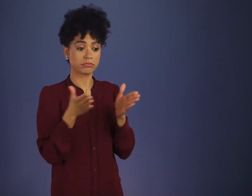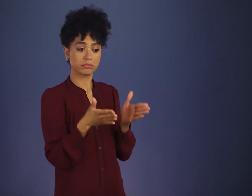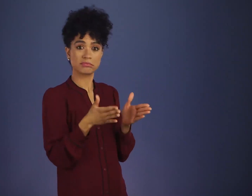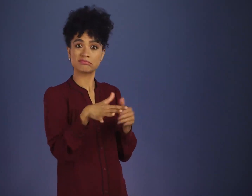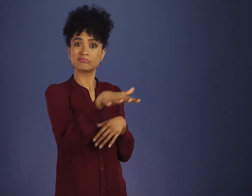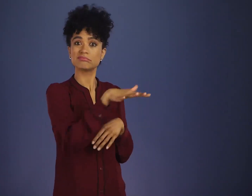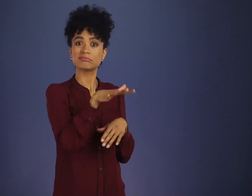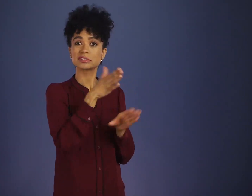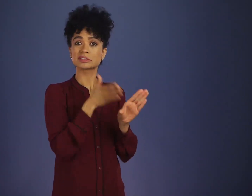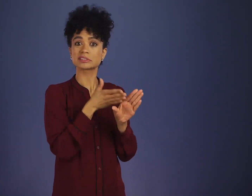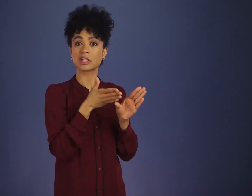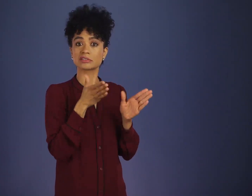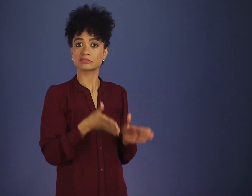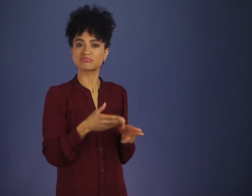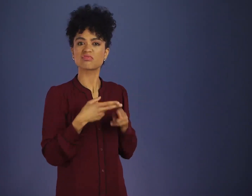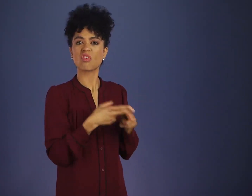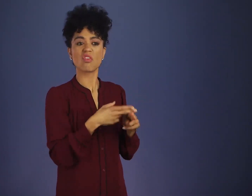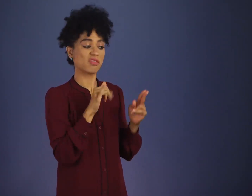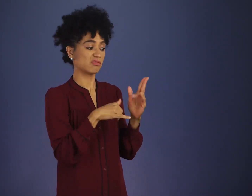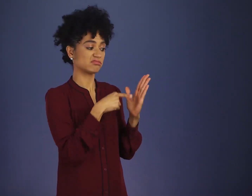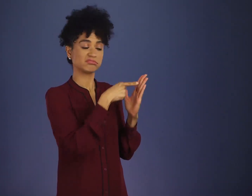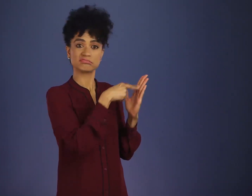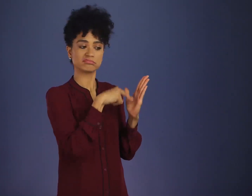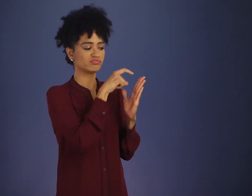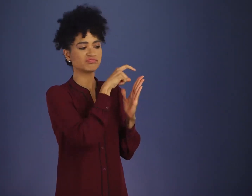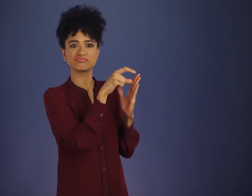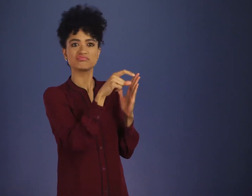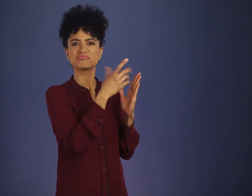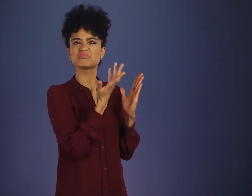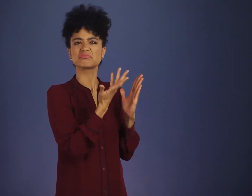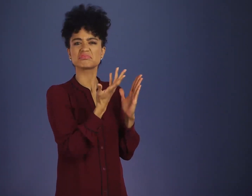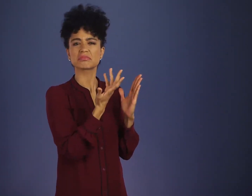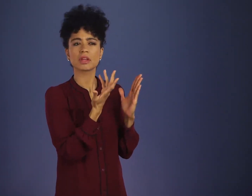Still others will call it an index of maladjustments.